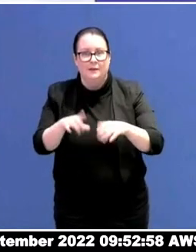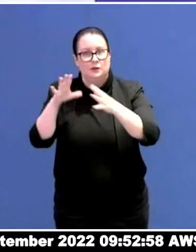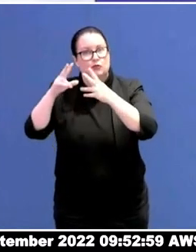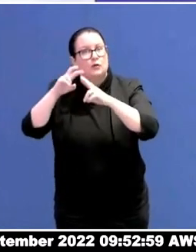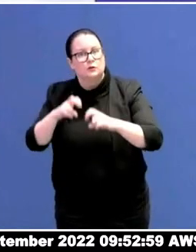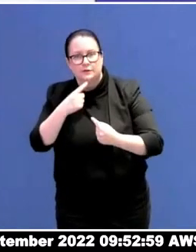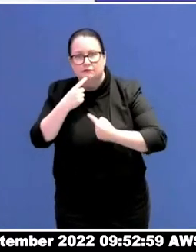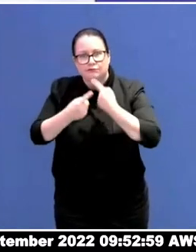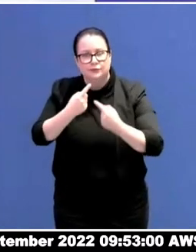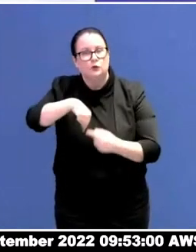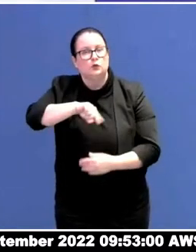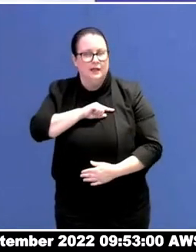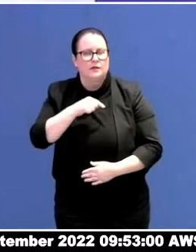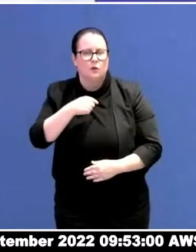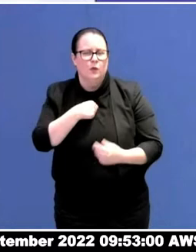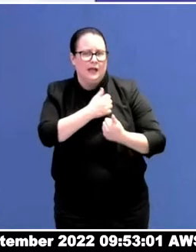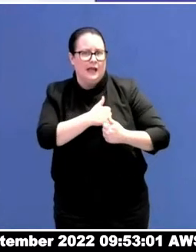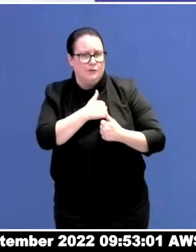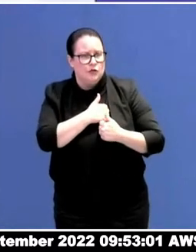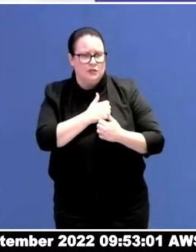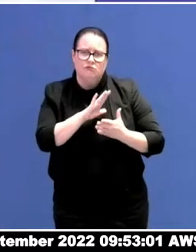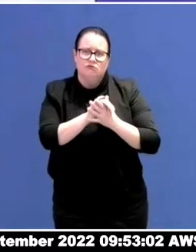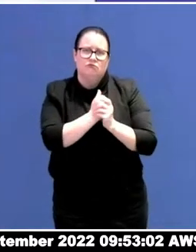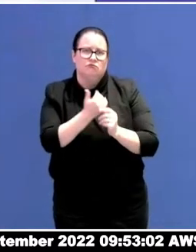We very much appreciate the assistance you are providing.